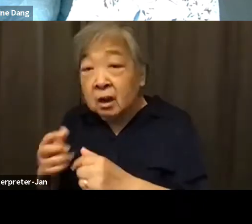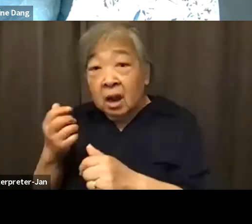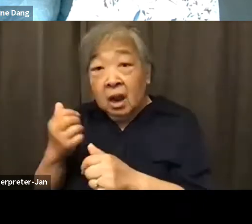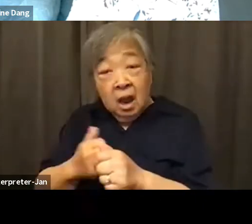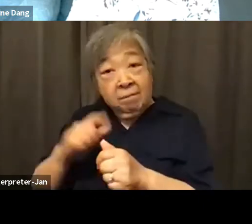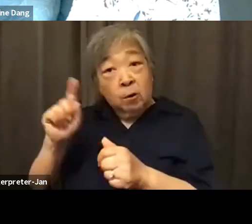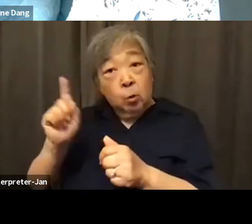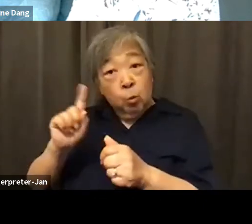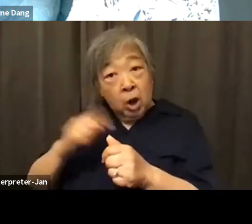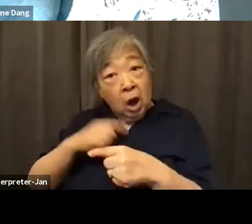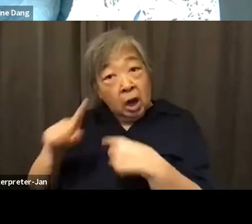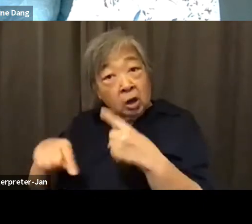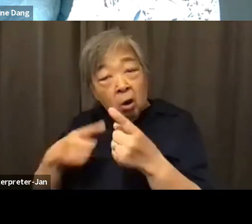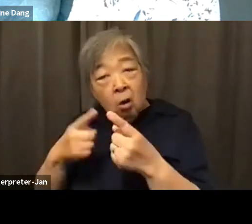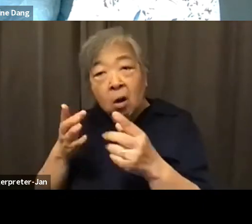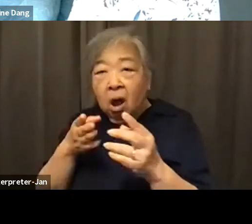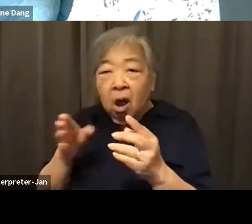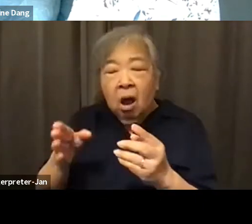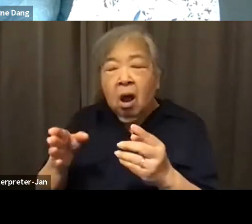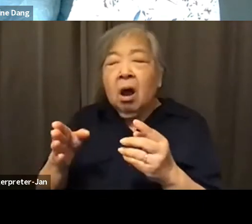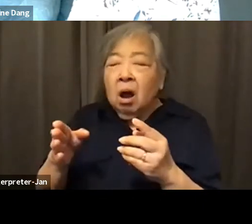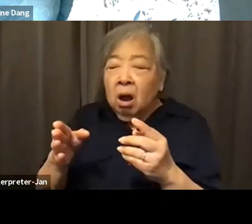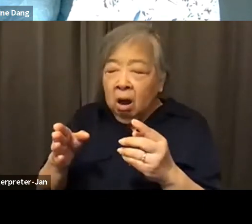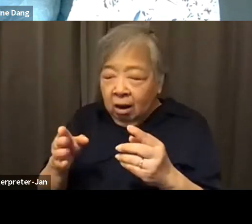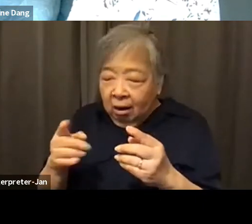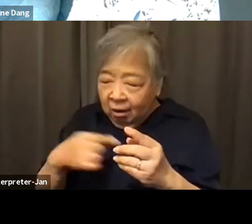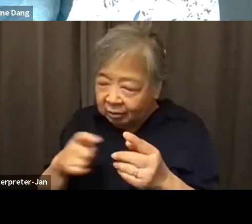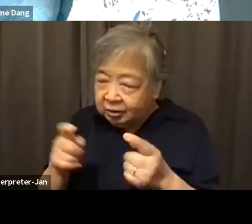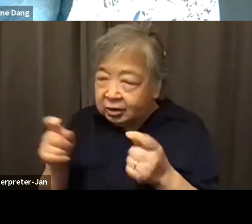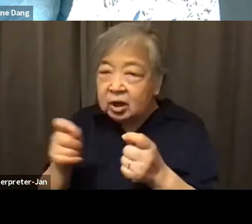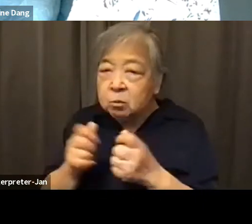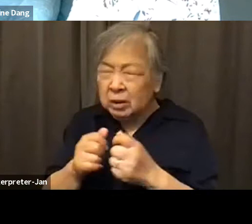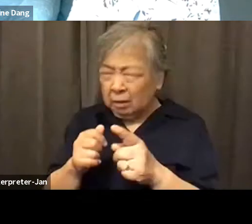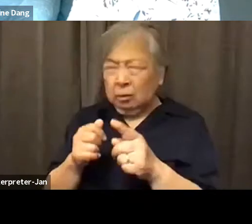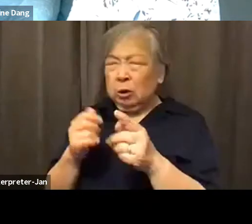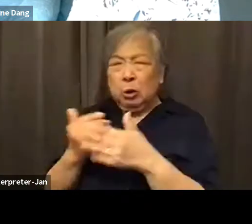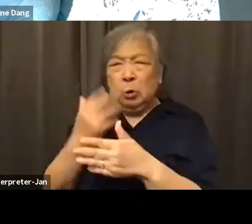how to deal with this hyper awareness, this new found hyper awareness of my Blackness